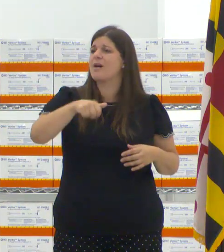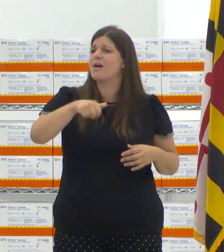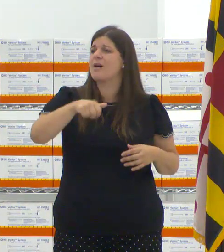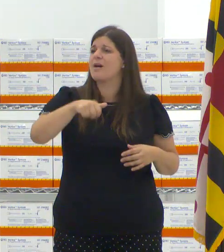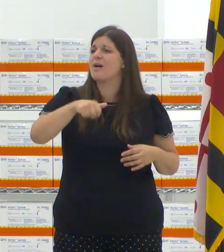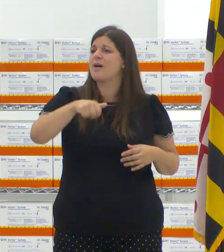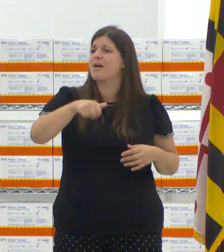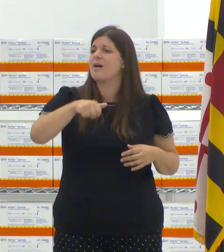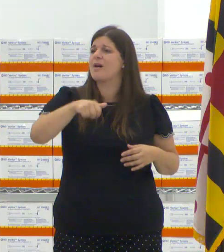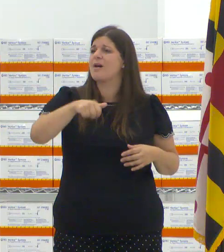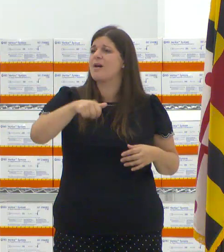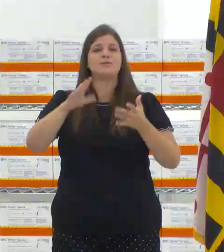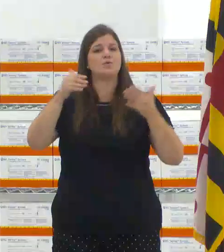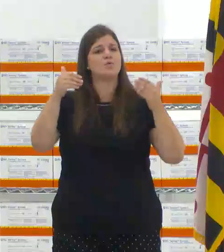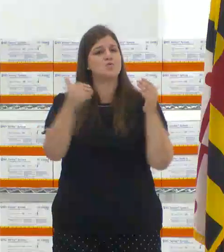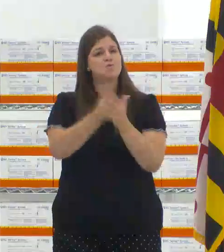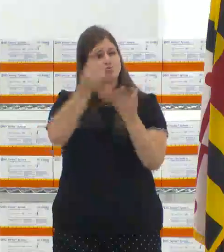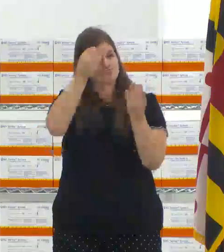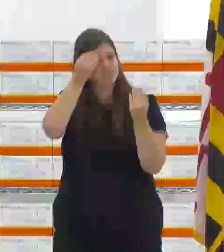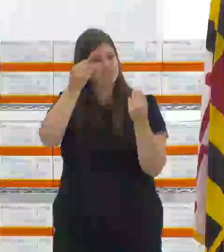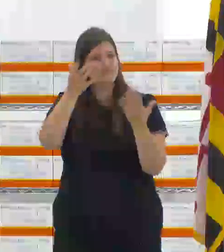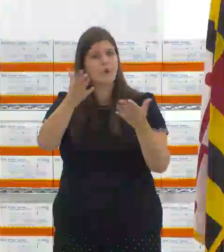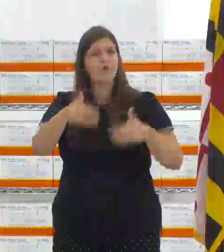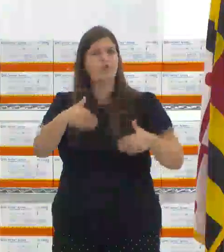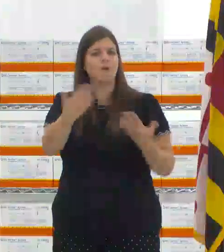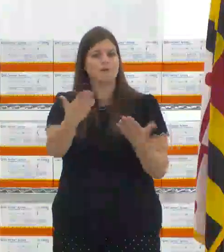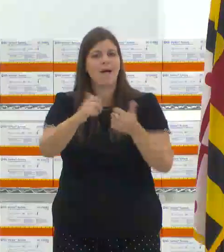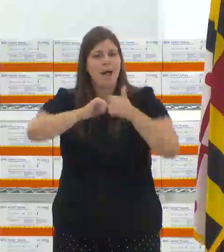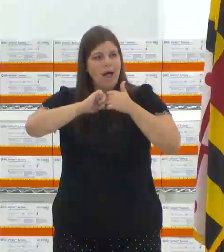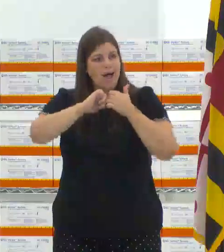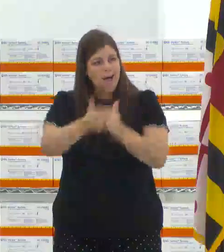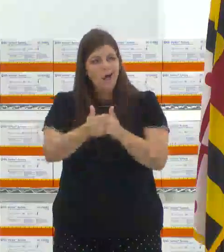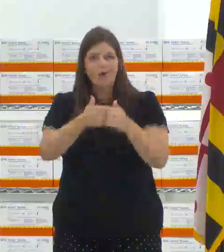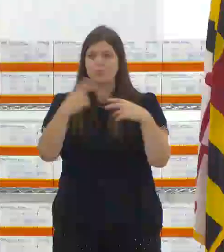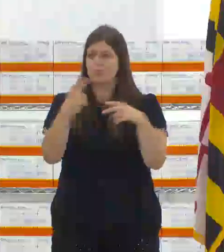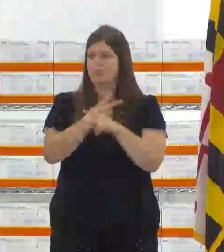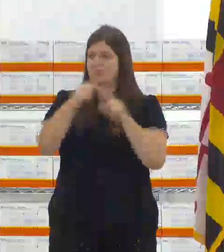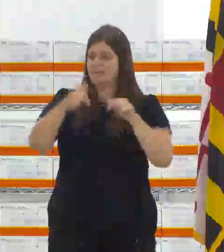out of the chain of transmission much more quickly and much more effectively and in a much more